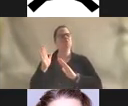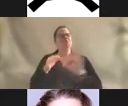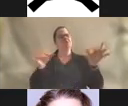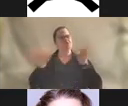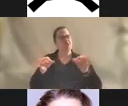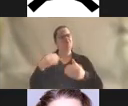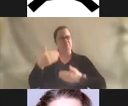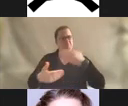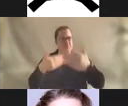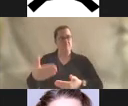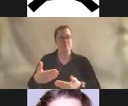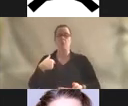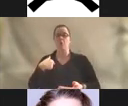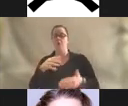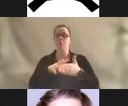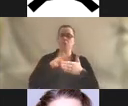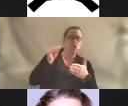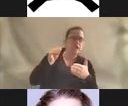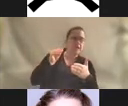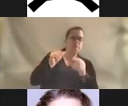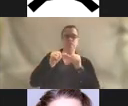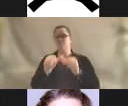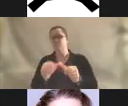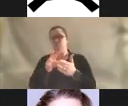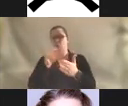what I'm learning and still learning about policy